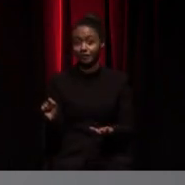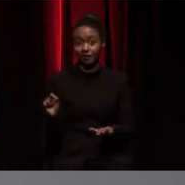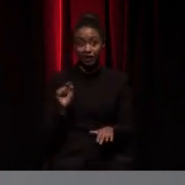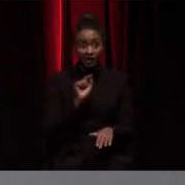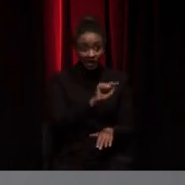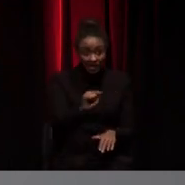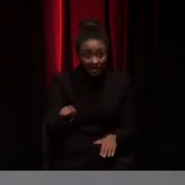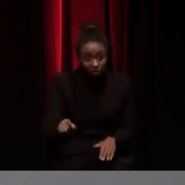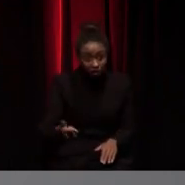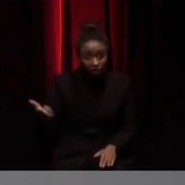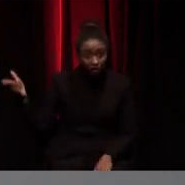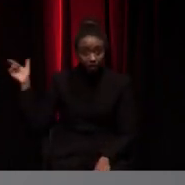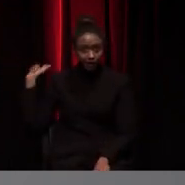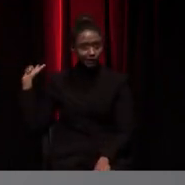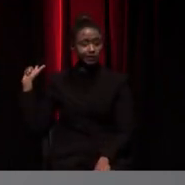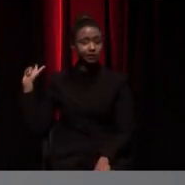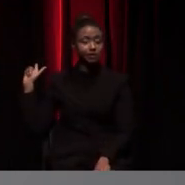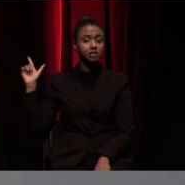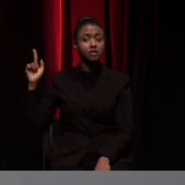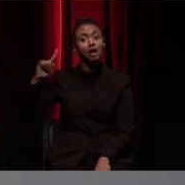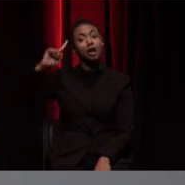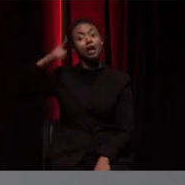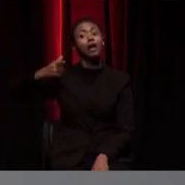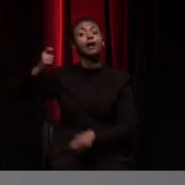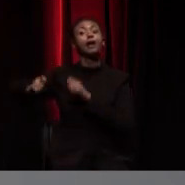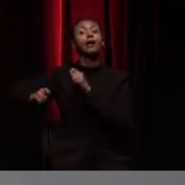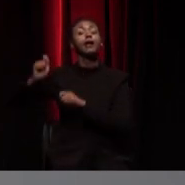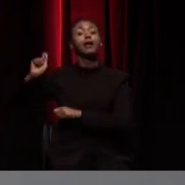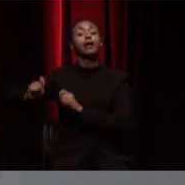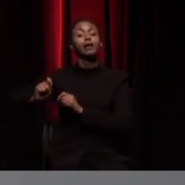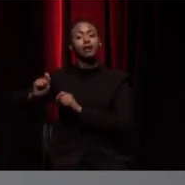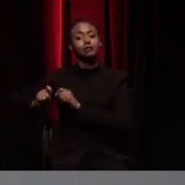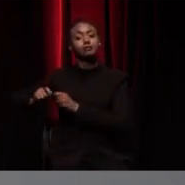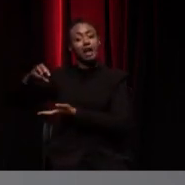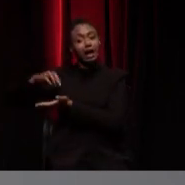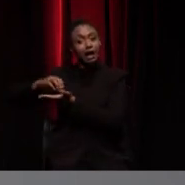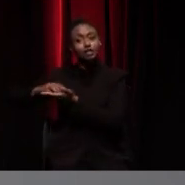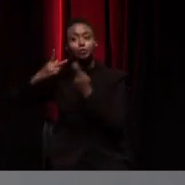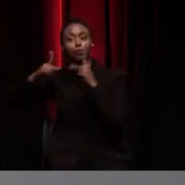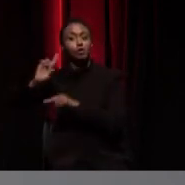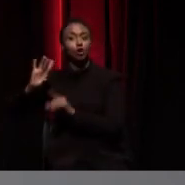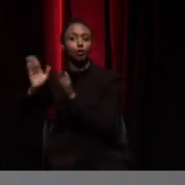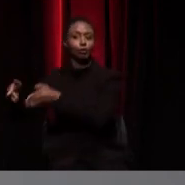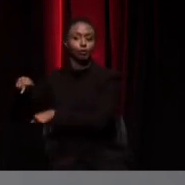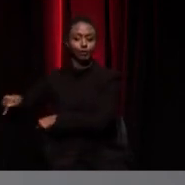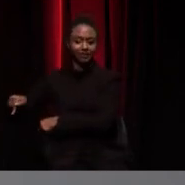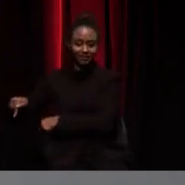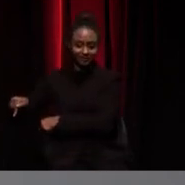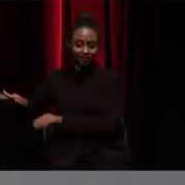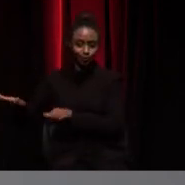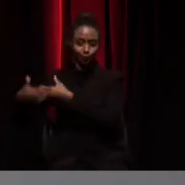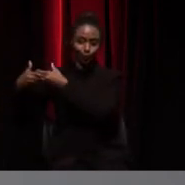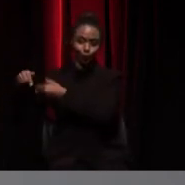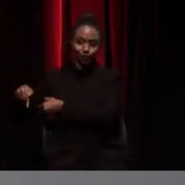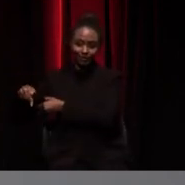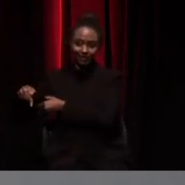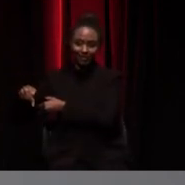was completely dominated by advertising agencies. Recently we were called to follow up